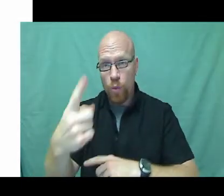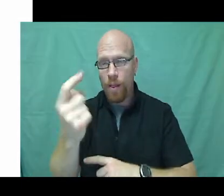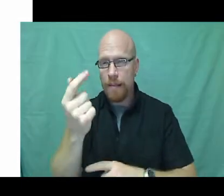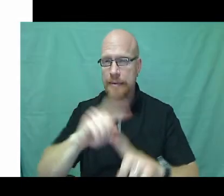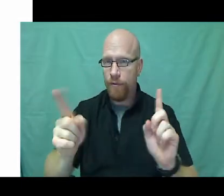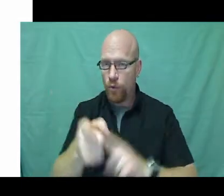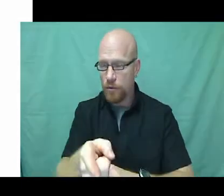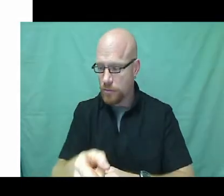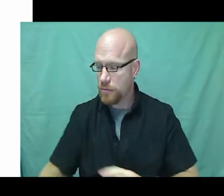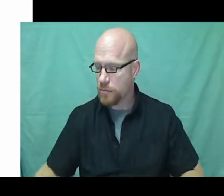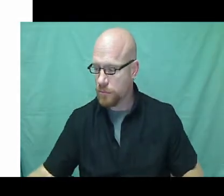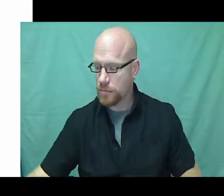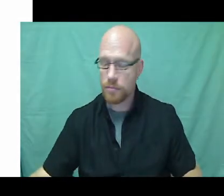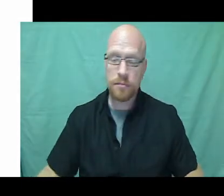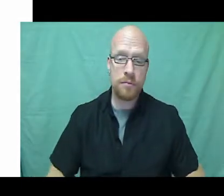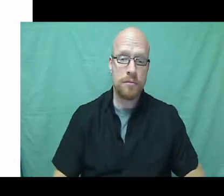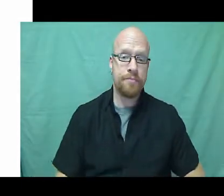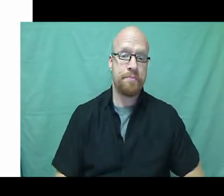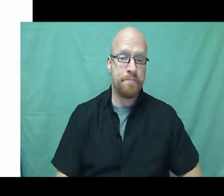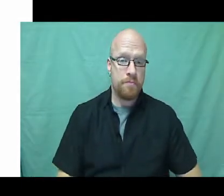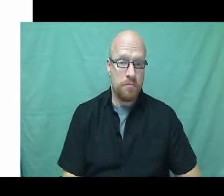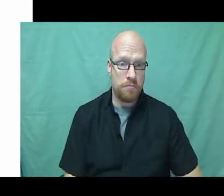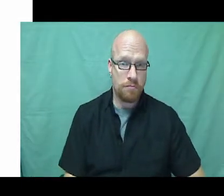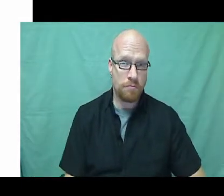Now b, the b example is a little different.